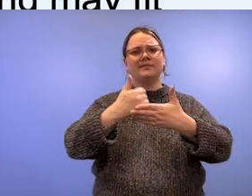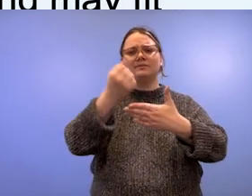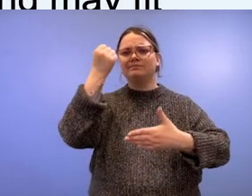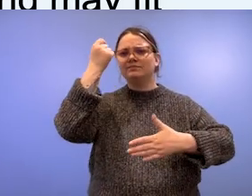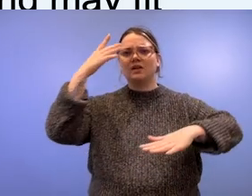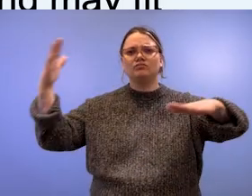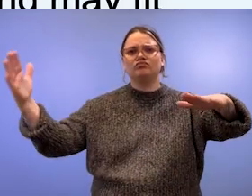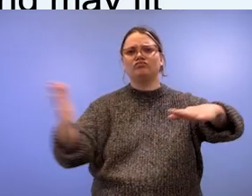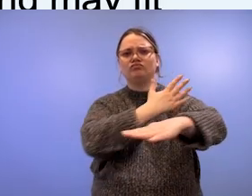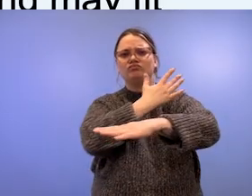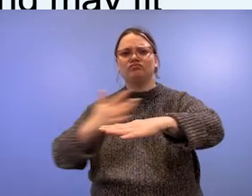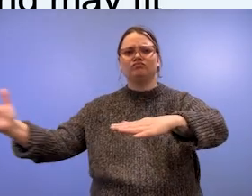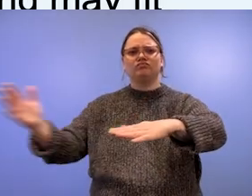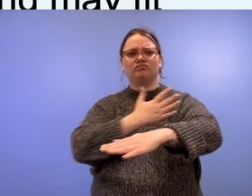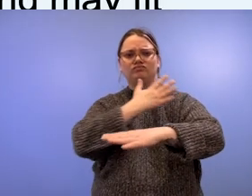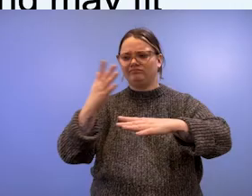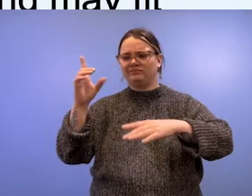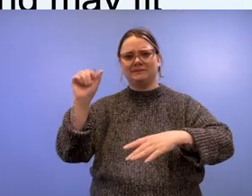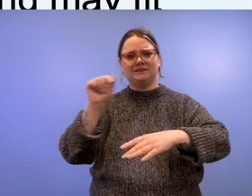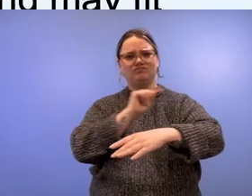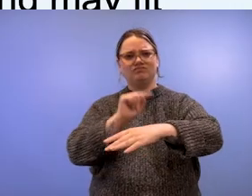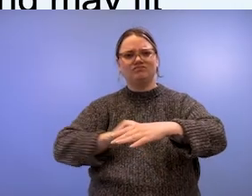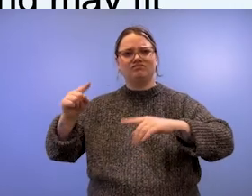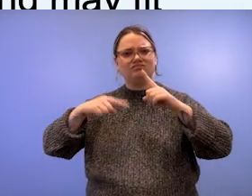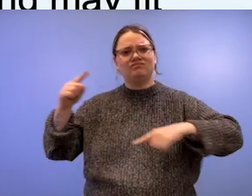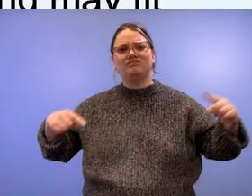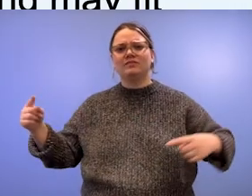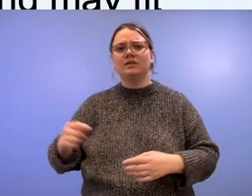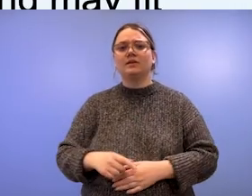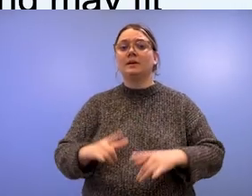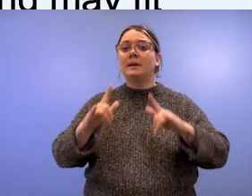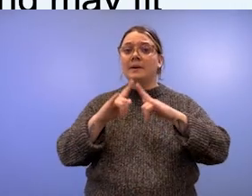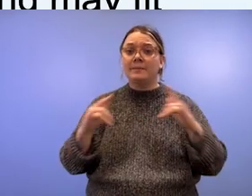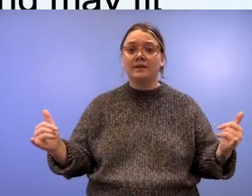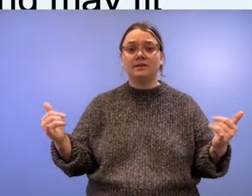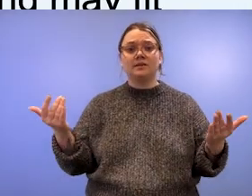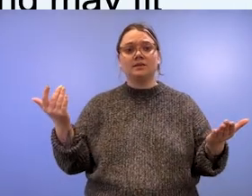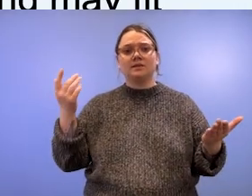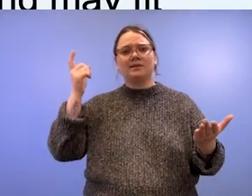the spectrum and diversity of disabilities. So at the same time, we also need to acknowledge that